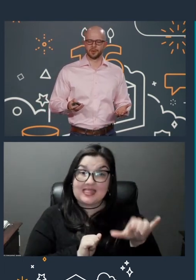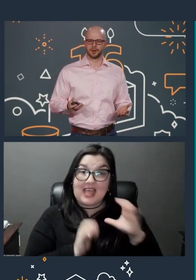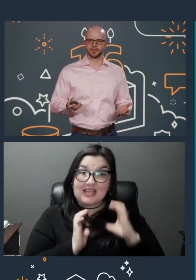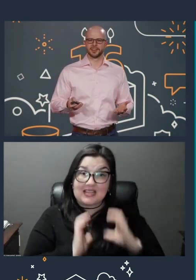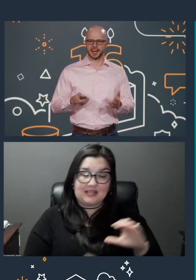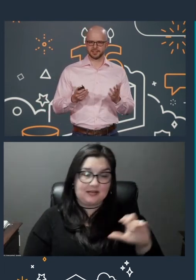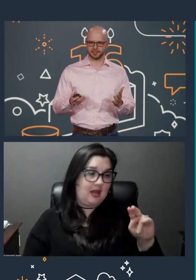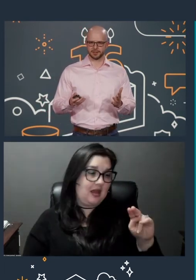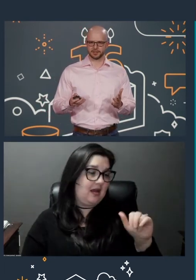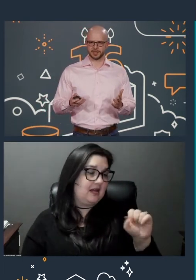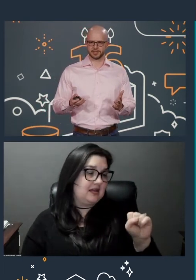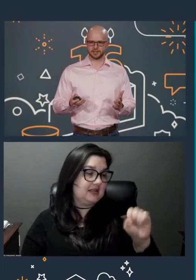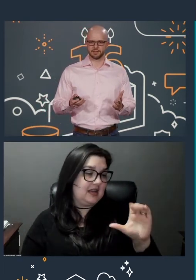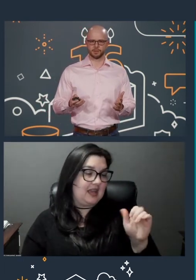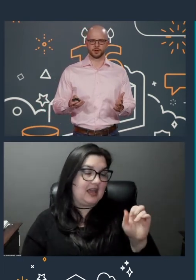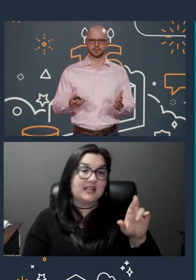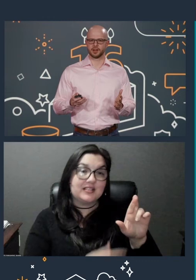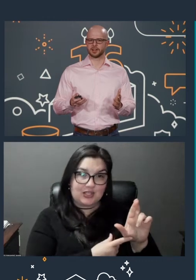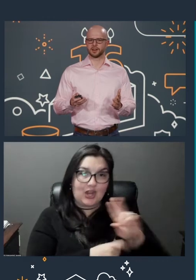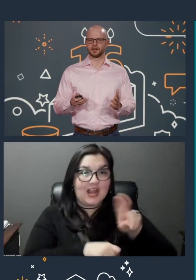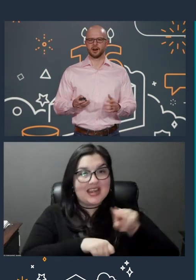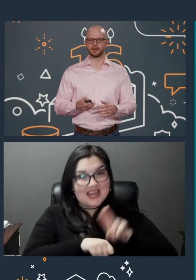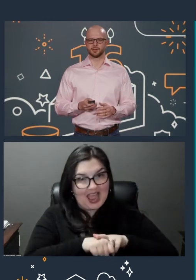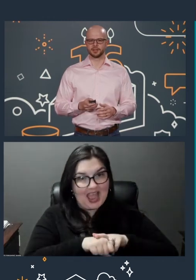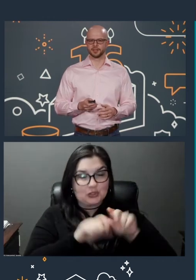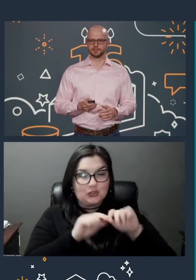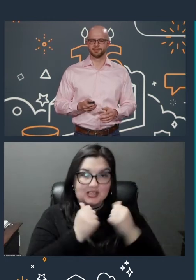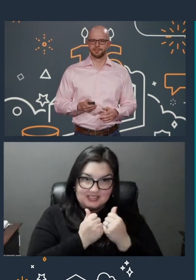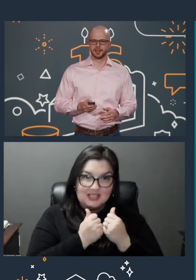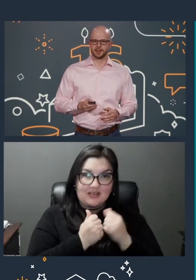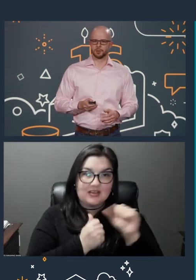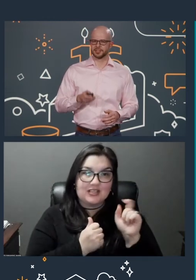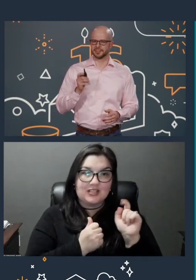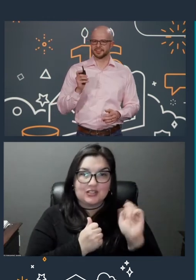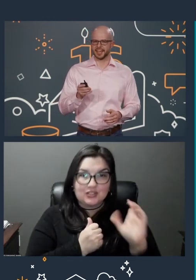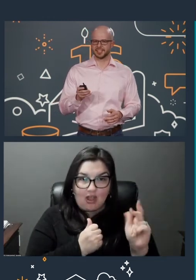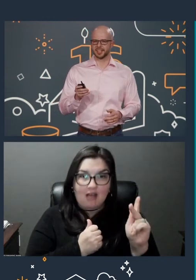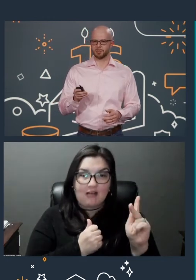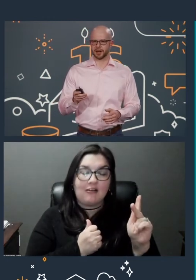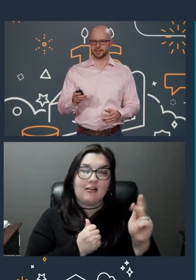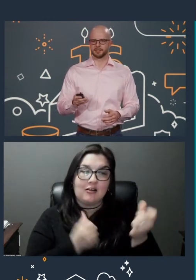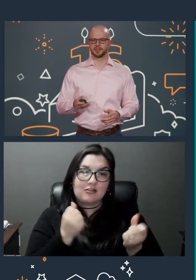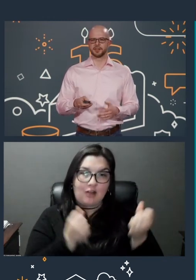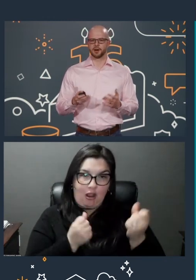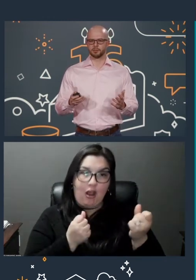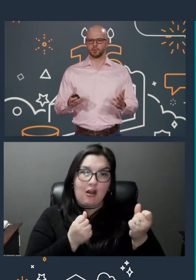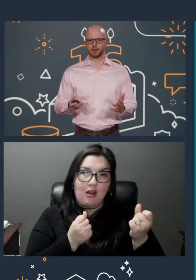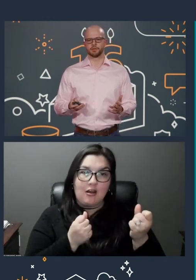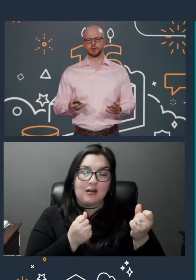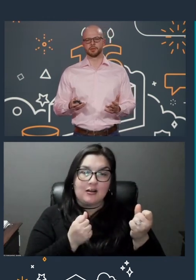or the National Association for Stock Car Auto Racing, which is the sanctioning body for the number one form